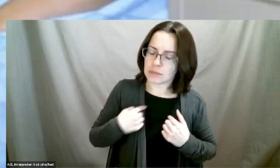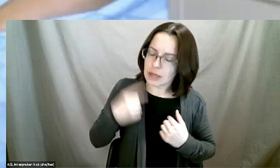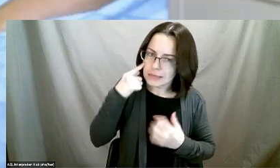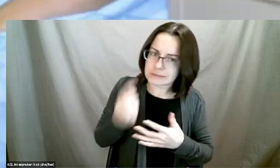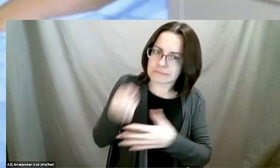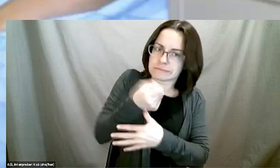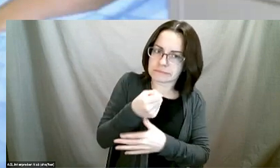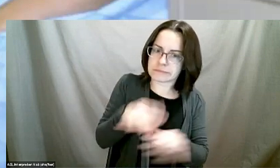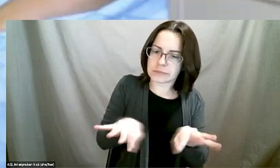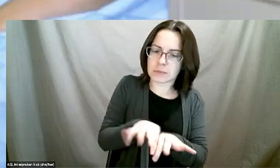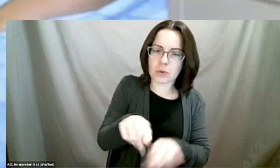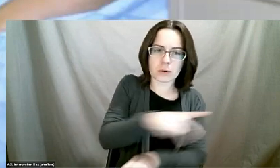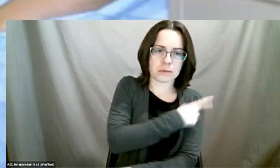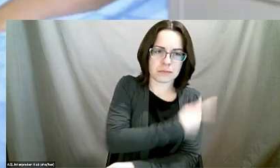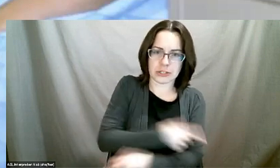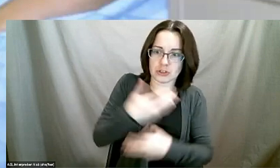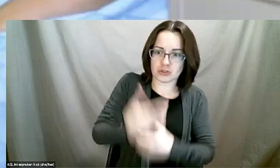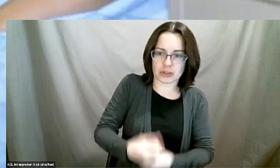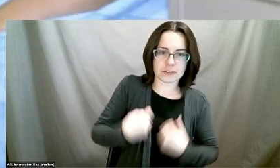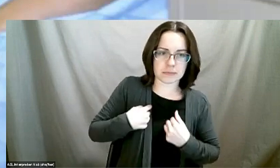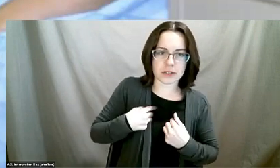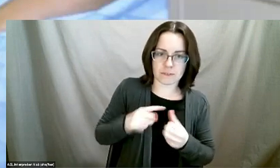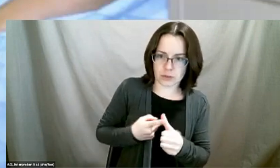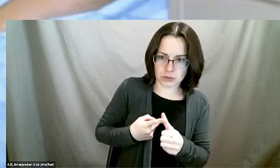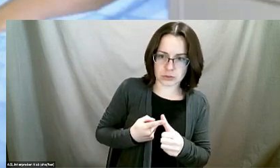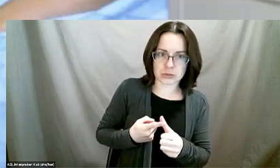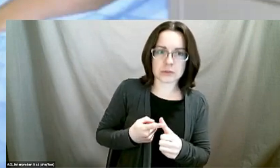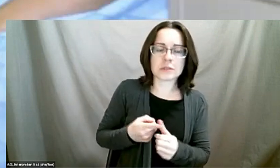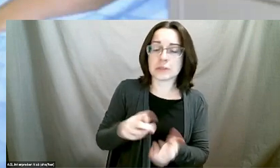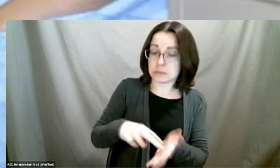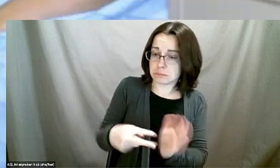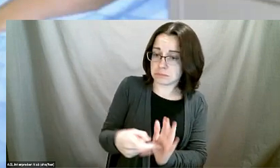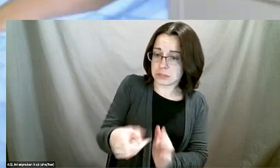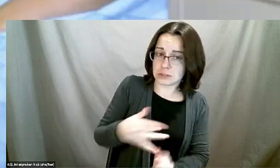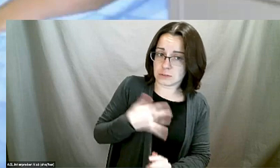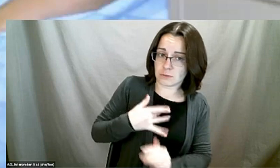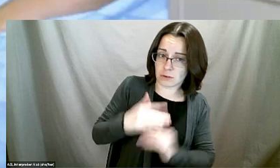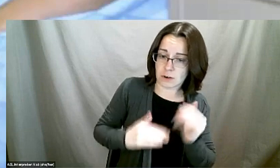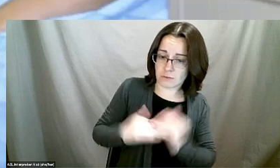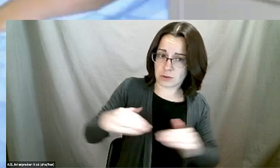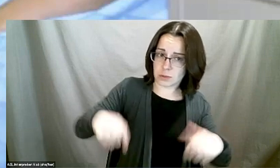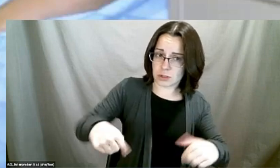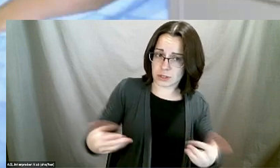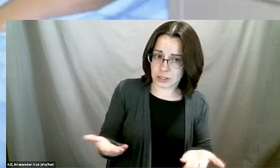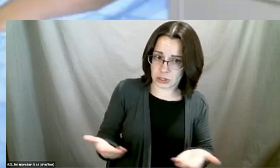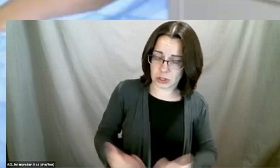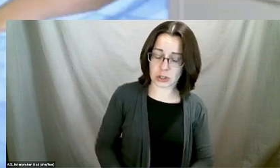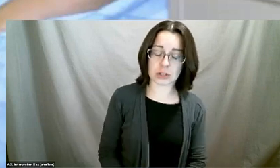to gain their trust by making them comfortable in this space. And so we let the patient guide the exam with